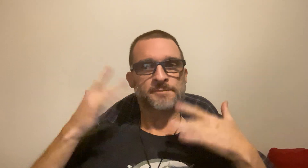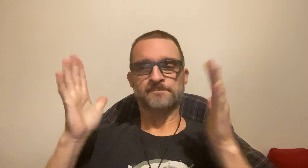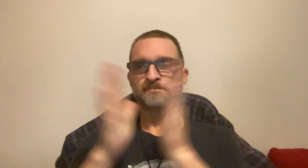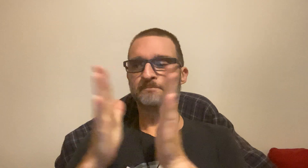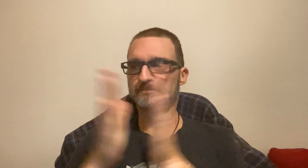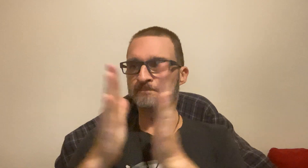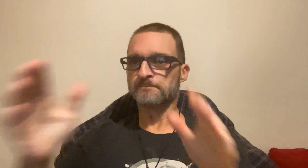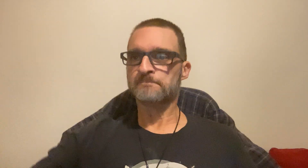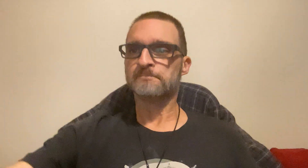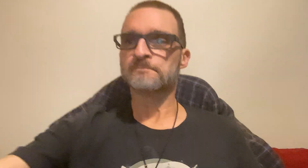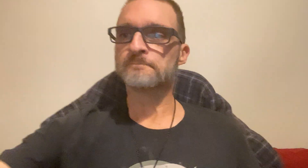I'm still excited about that. *applauds*